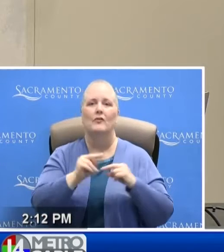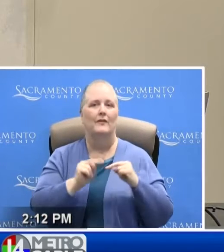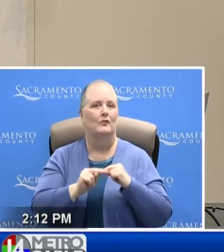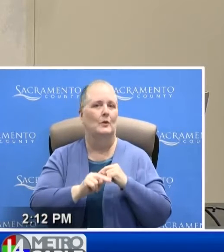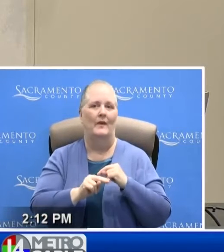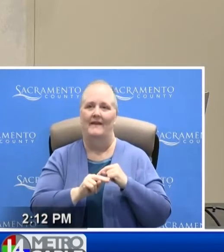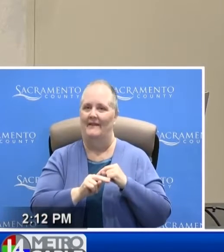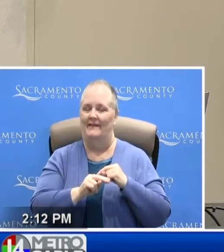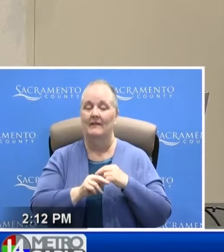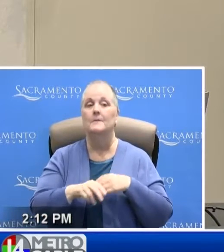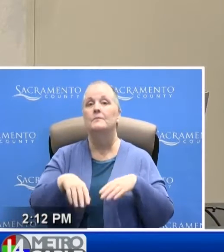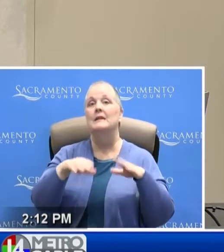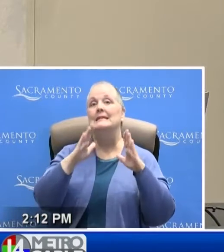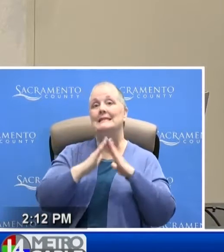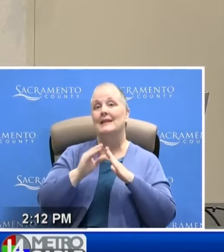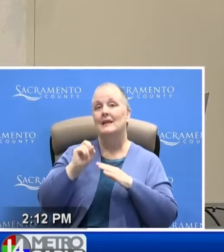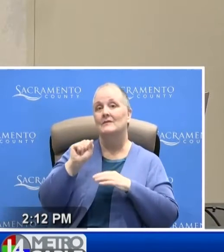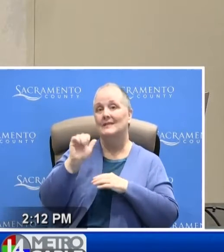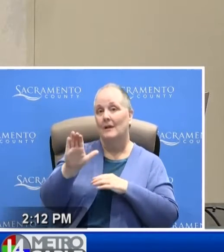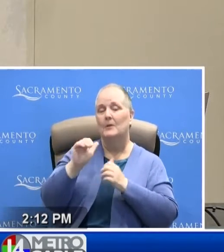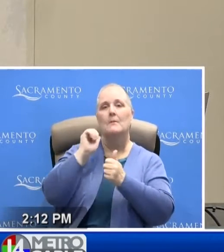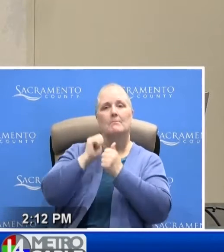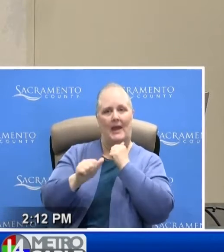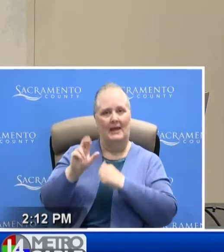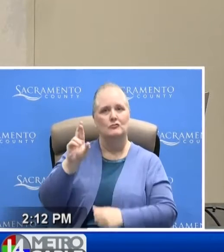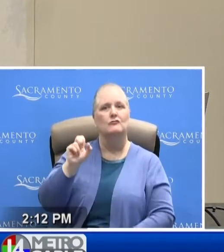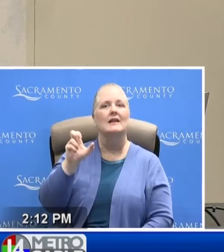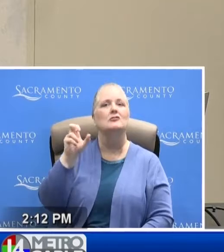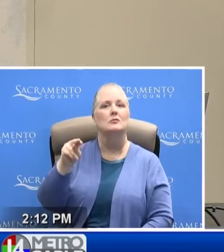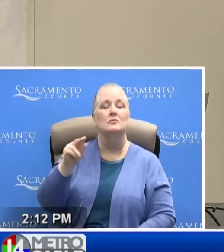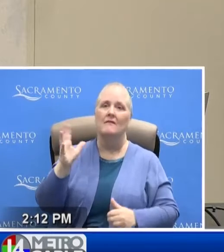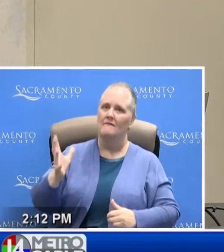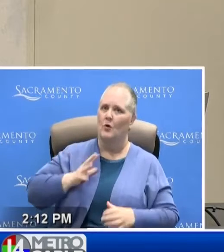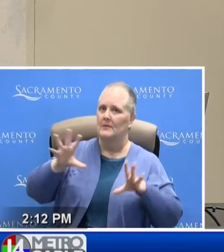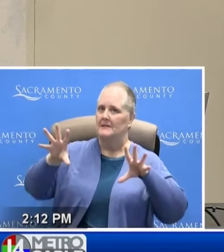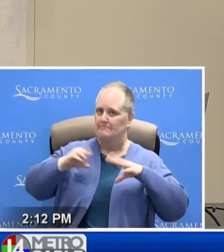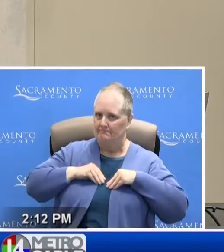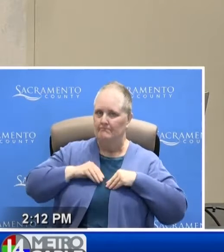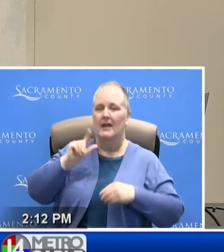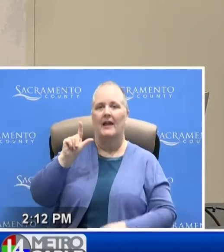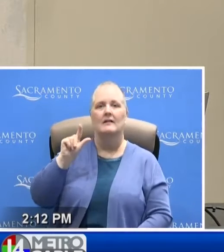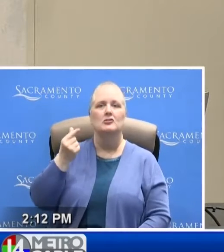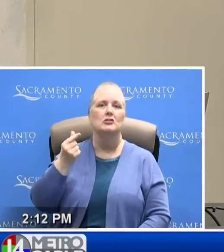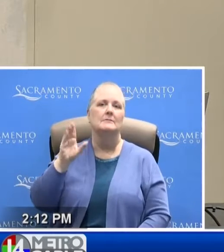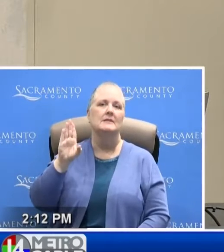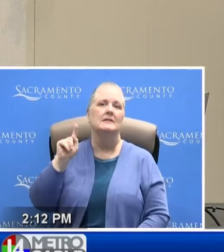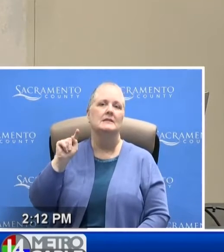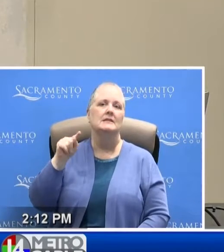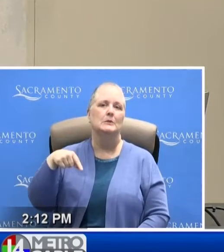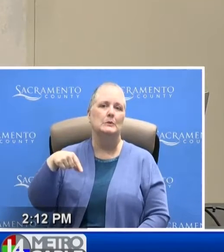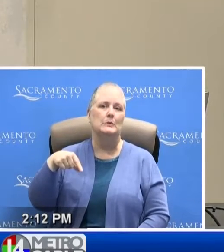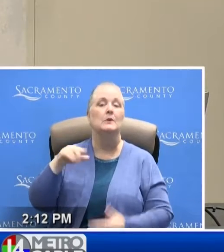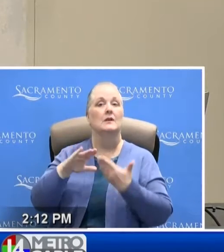Also, the city of Sacramento passed a resolution formally adopting an LGBT community Q Community of Interest